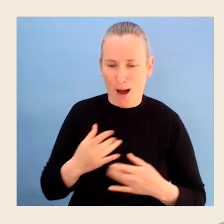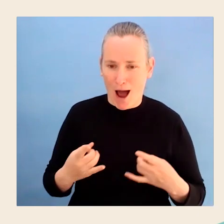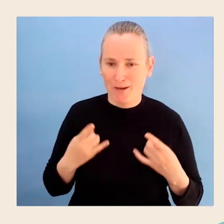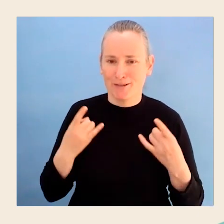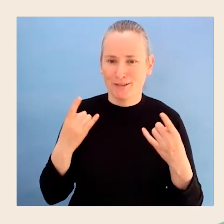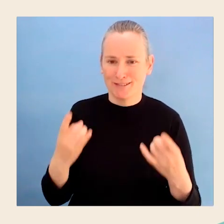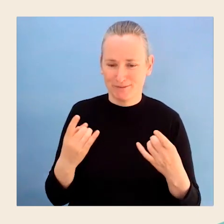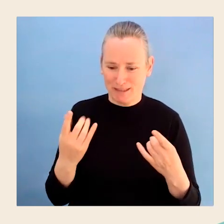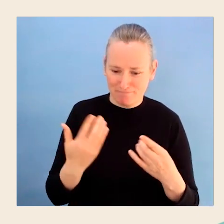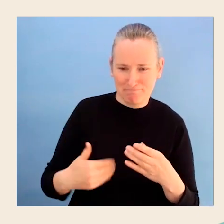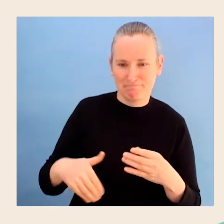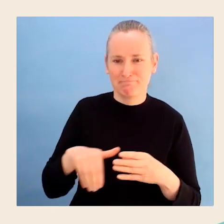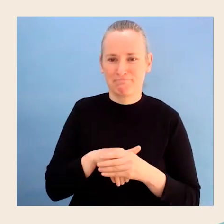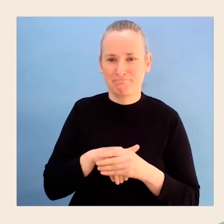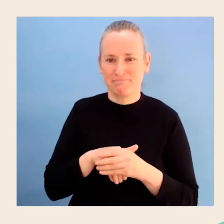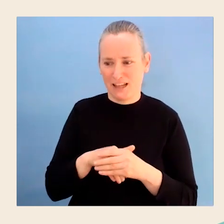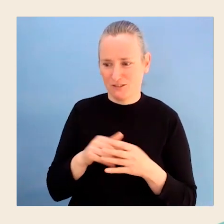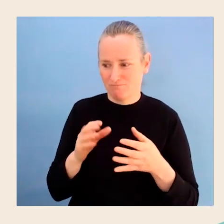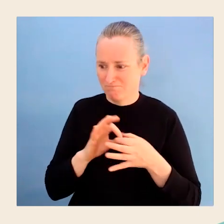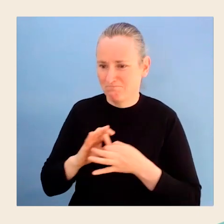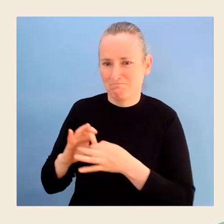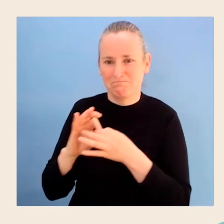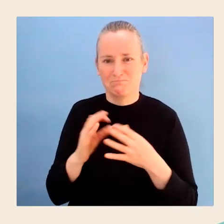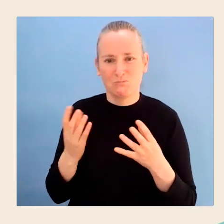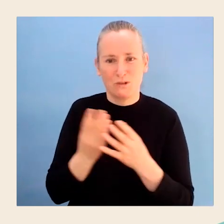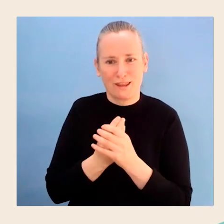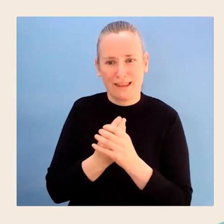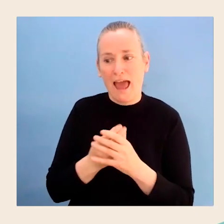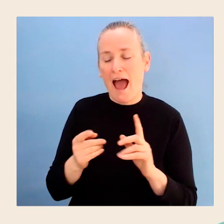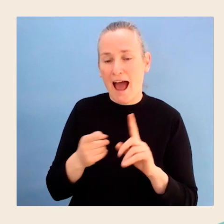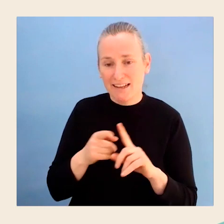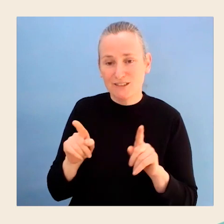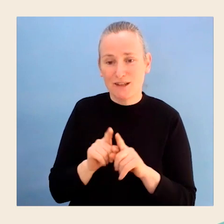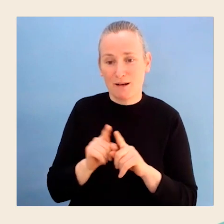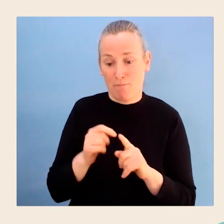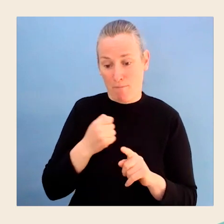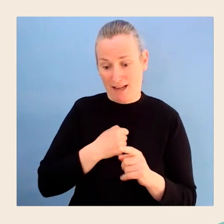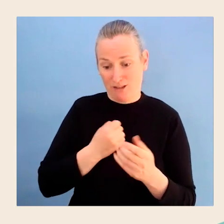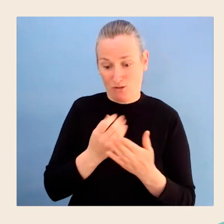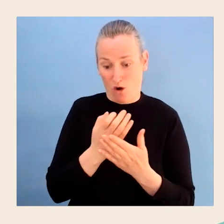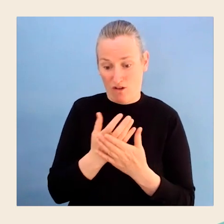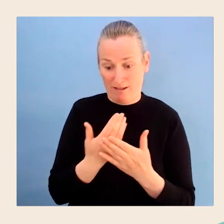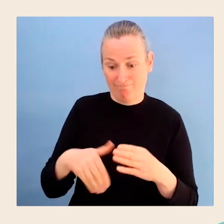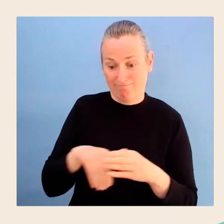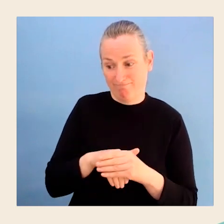and take part and to be among the contributors to Alice's book. I'm genuinely very honoured.